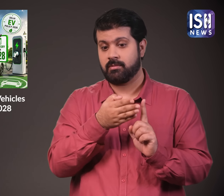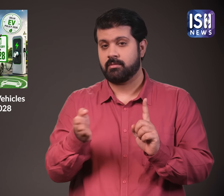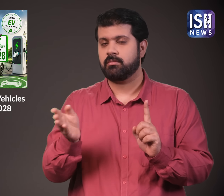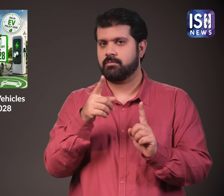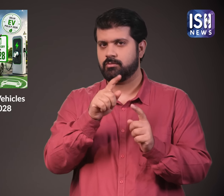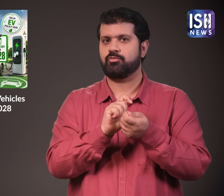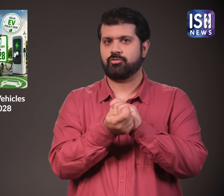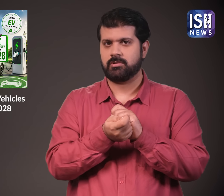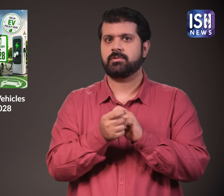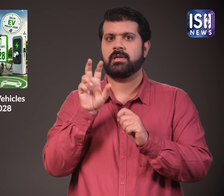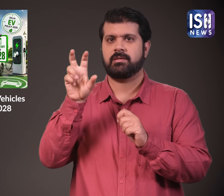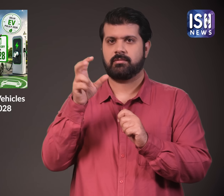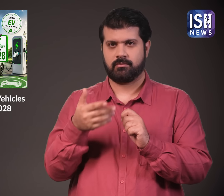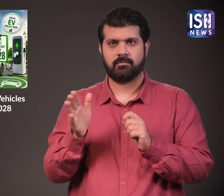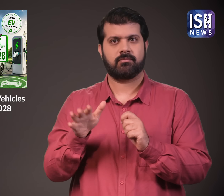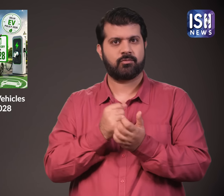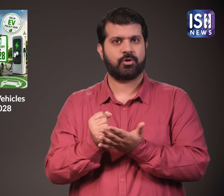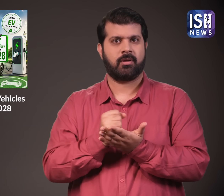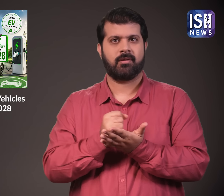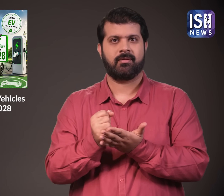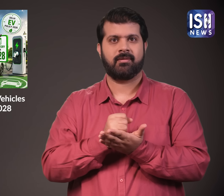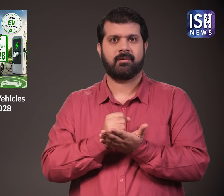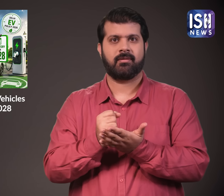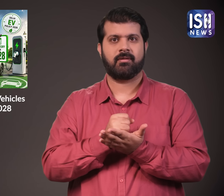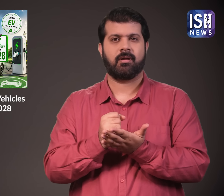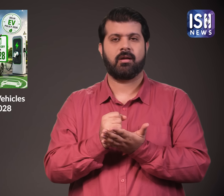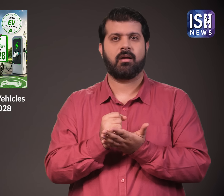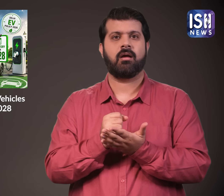Only the registration of new vehicles will be affected after these deadlines.